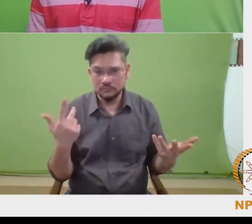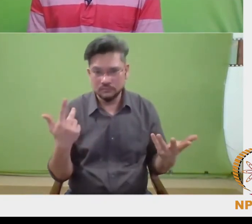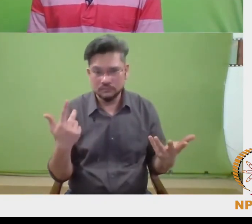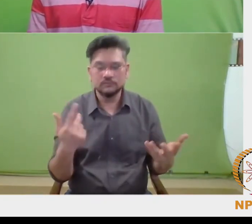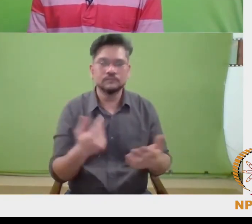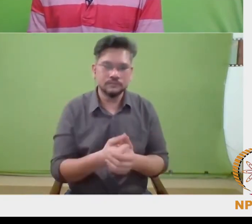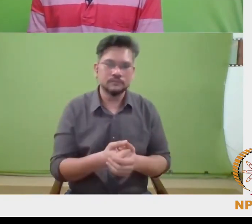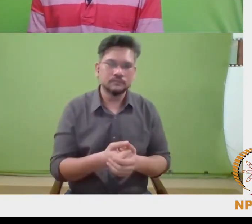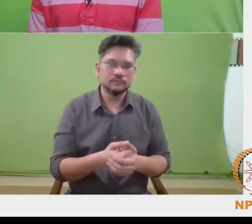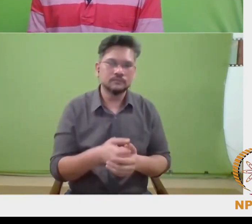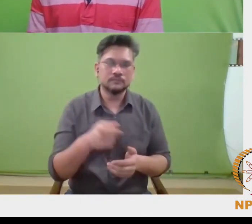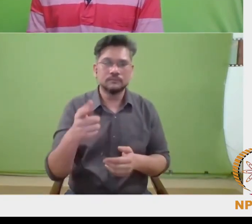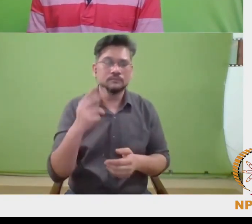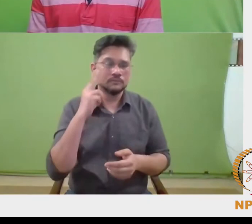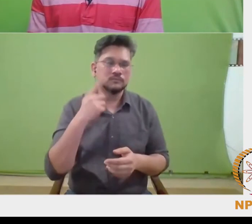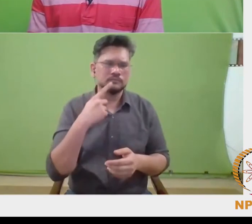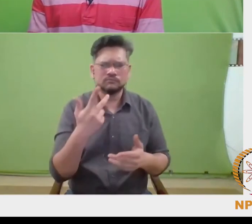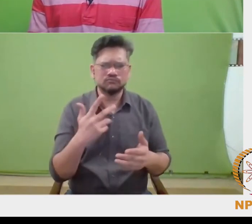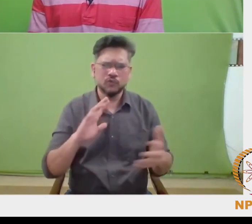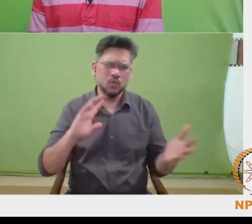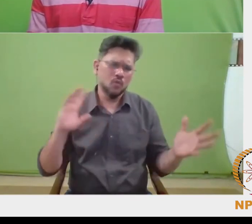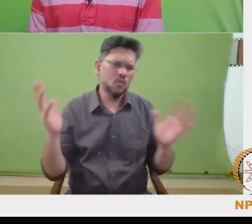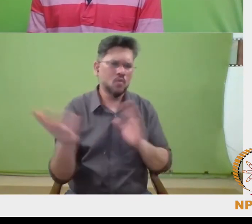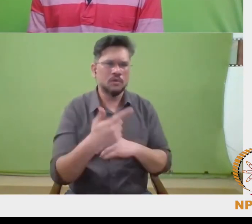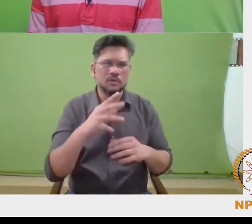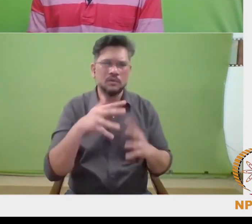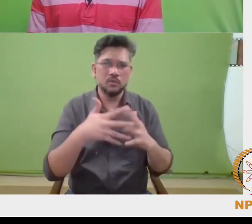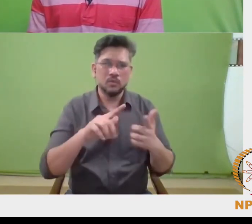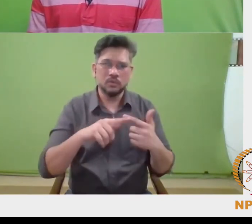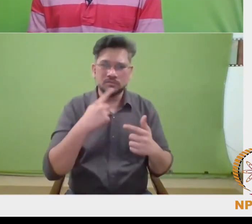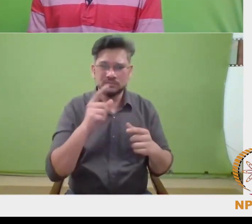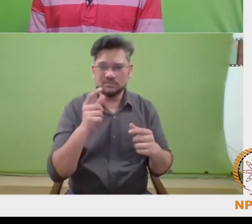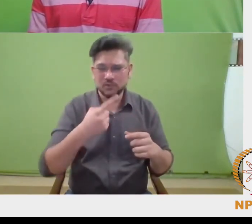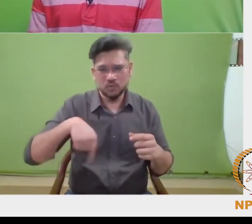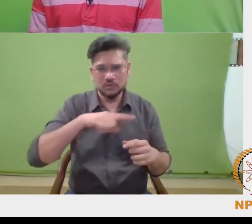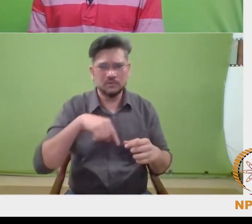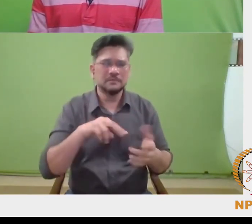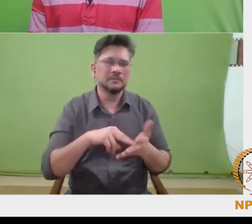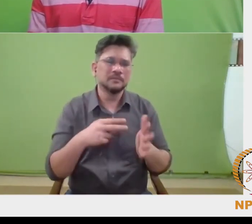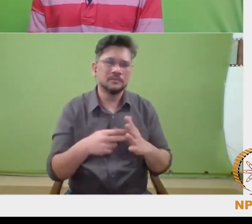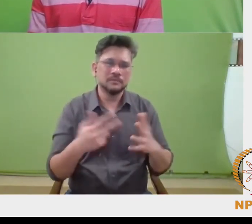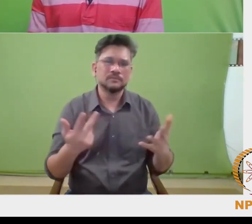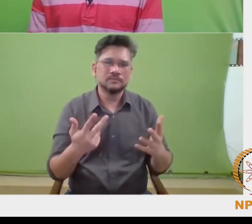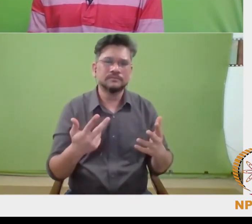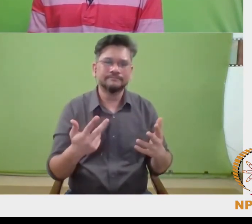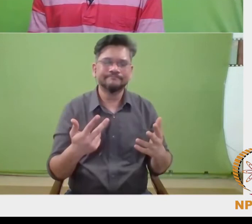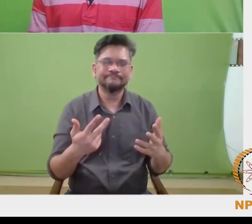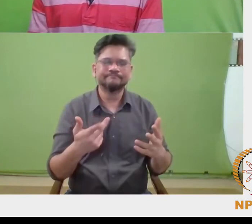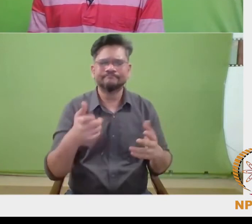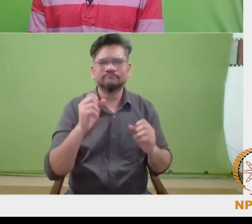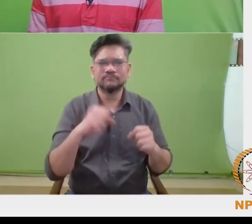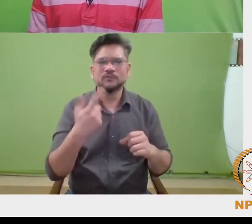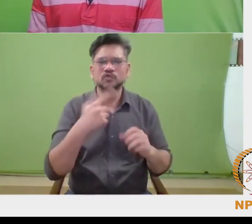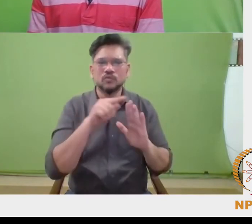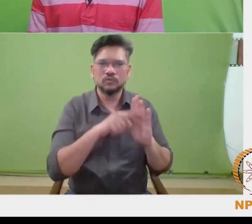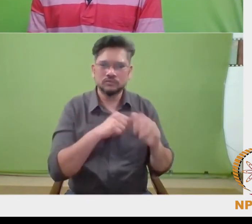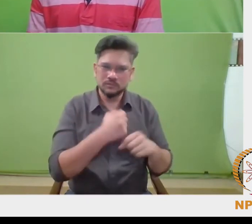all sides when you yeah or when I say we if I i am talking about policymaker and activism both